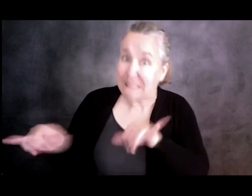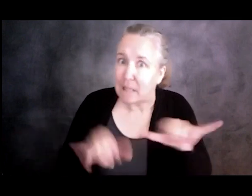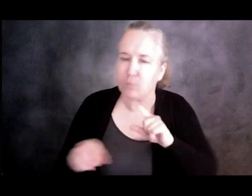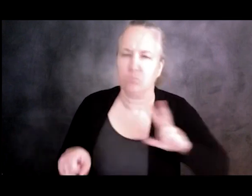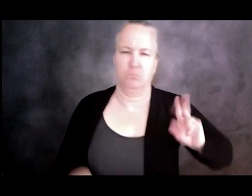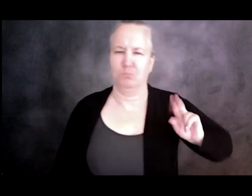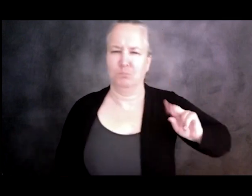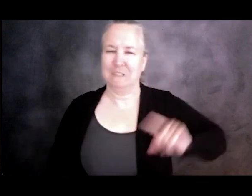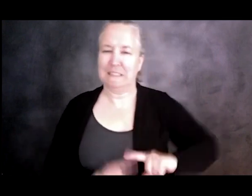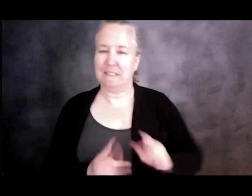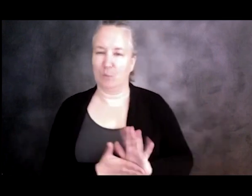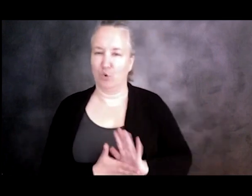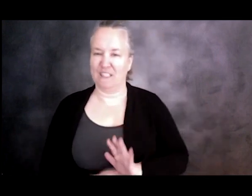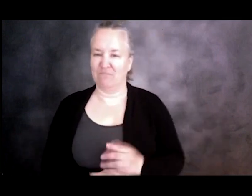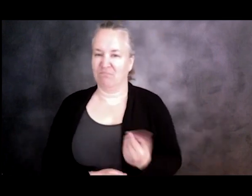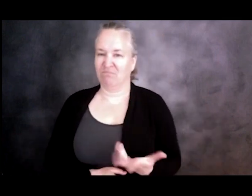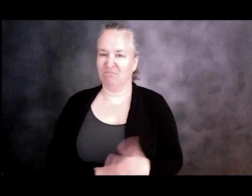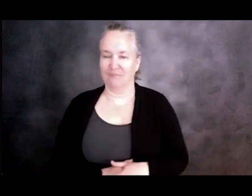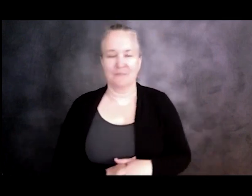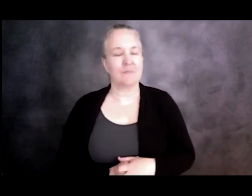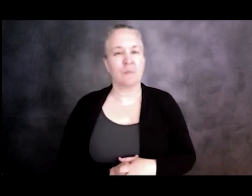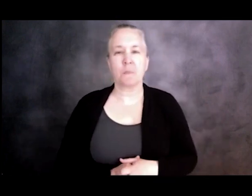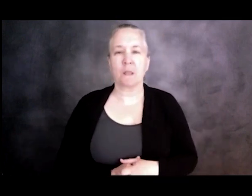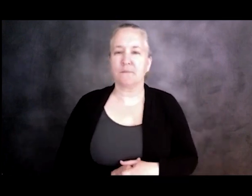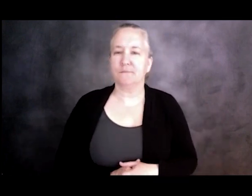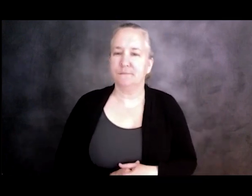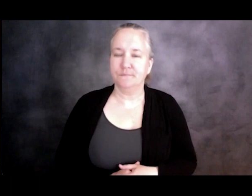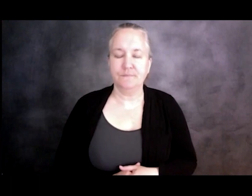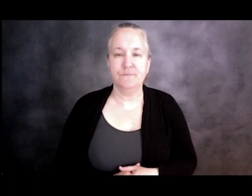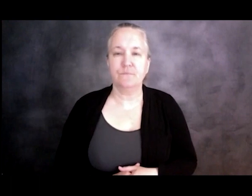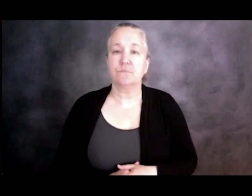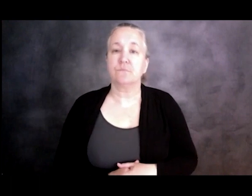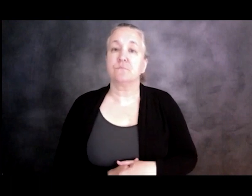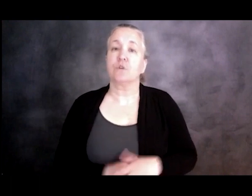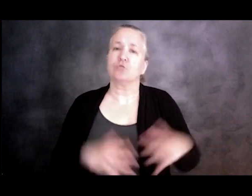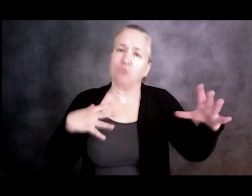Basically, I've seen, I think, almost all the movies that Hollywood has made about the Vietnam War,